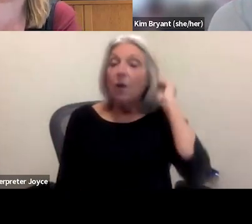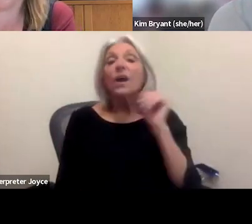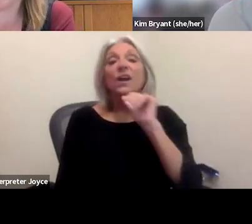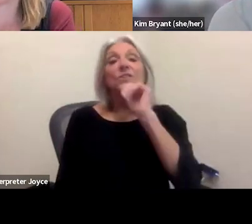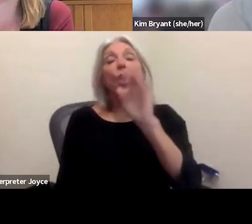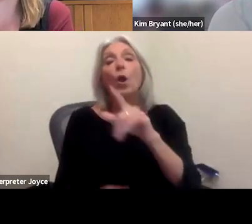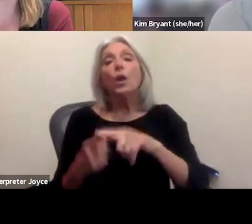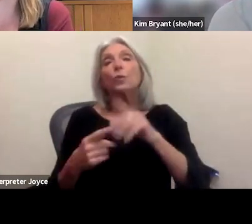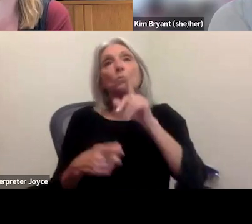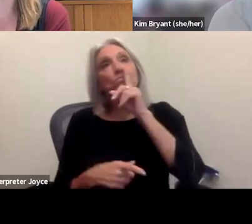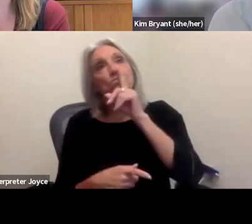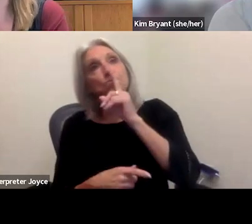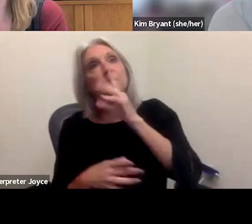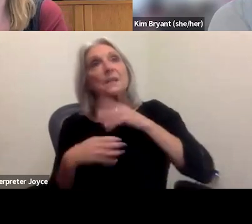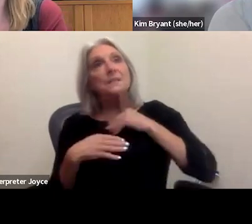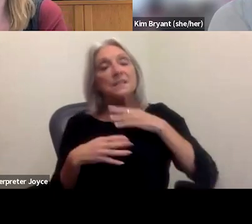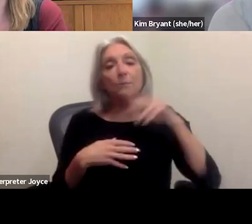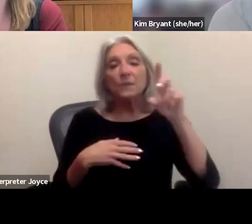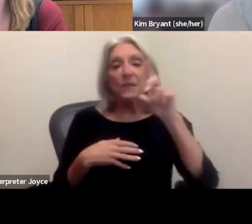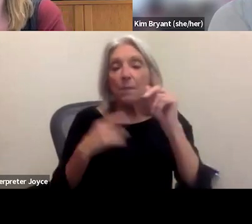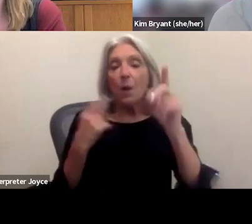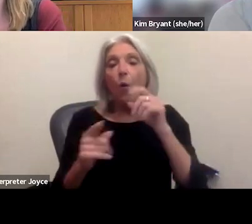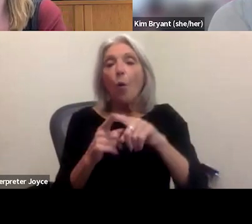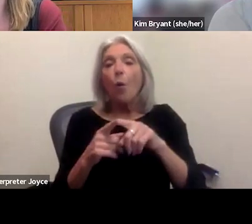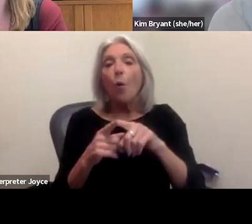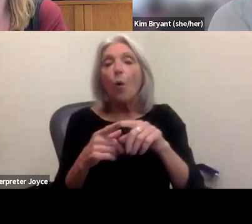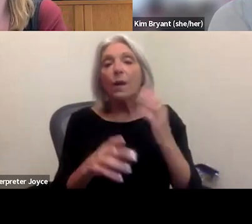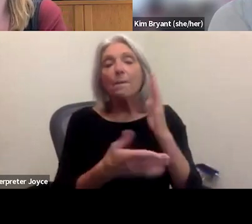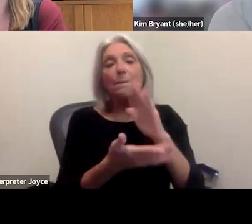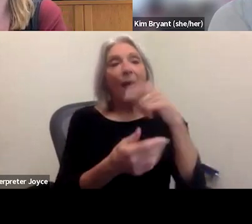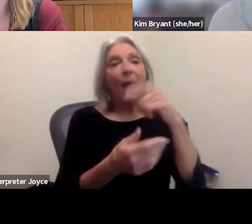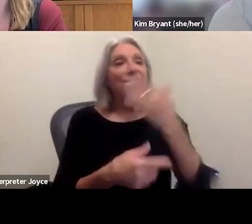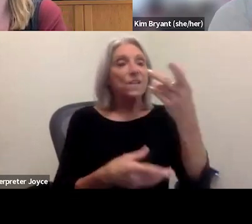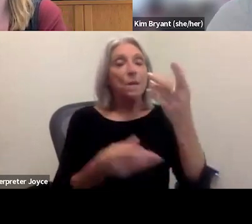or accommodating them or assimilating them to being more disabled or some environment.